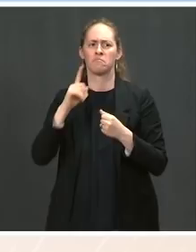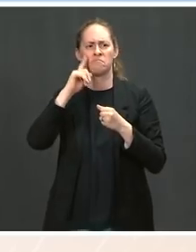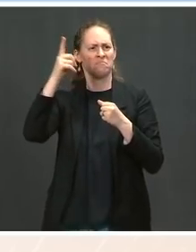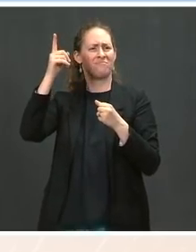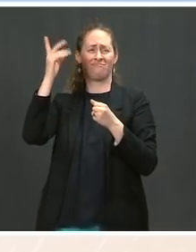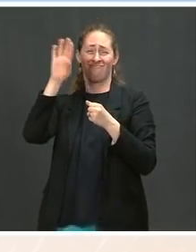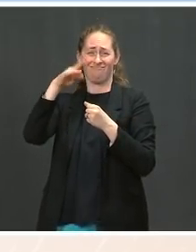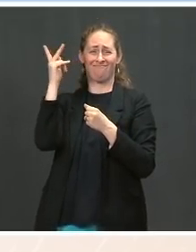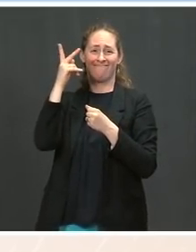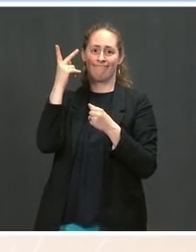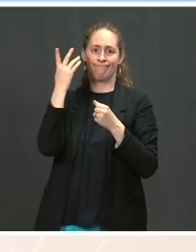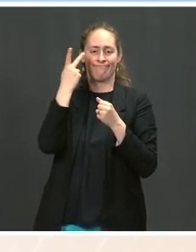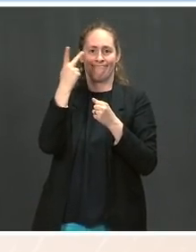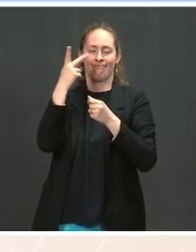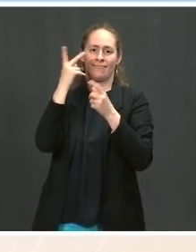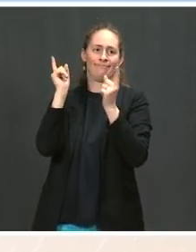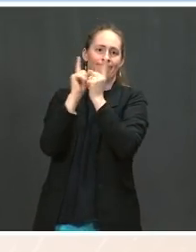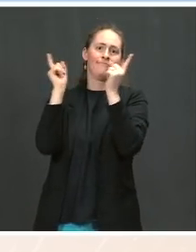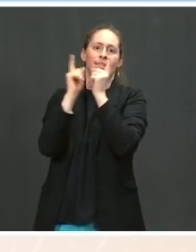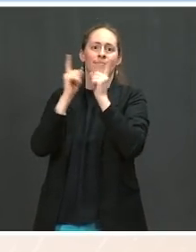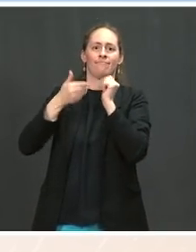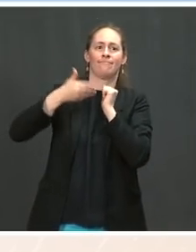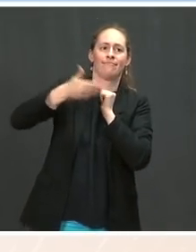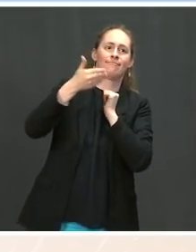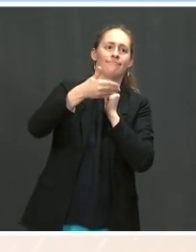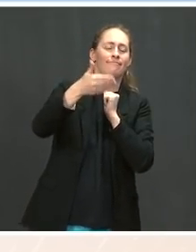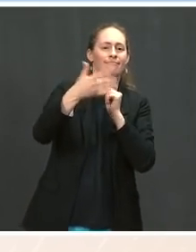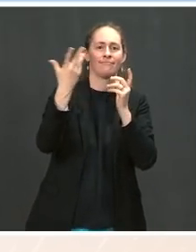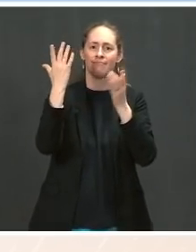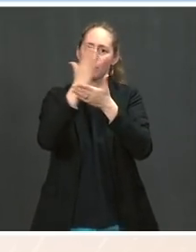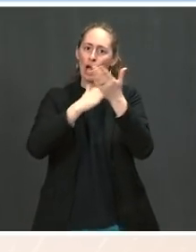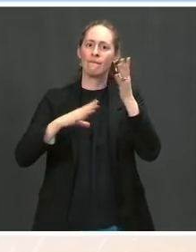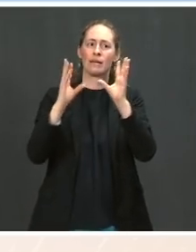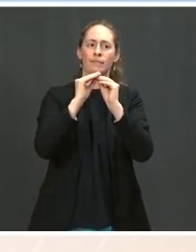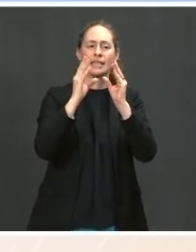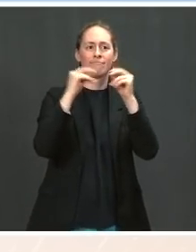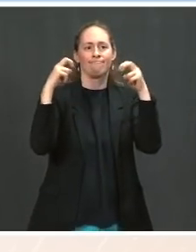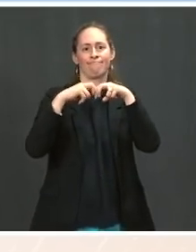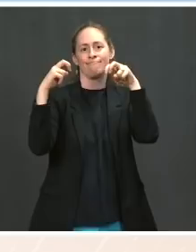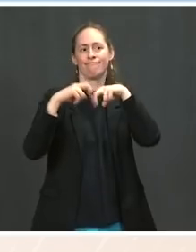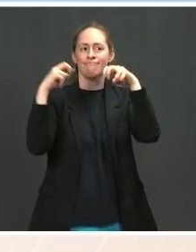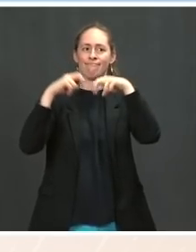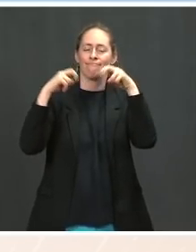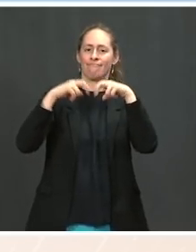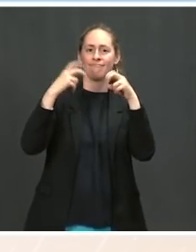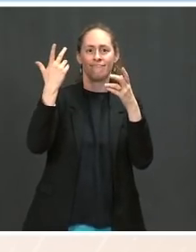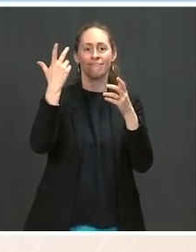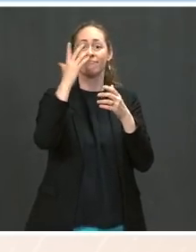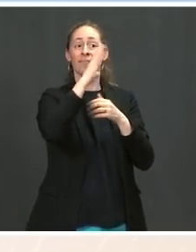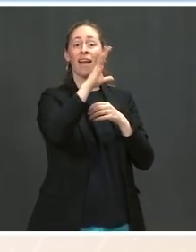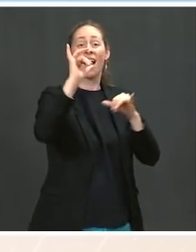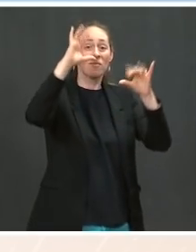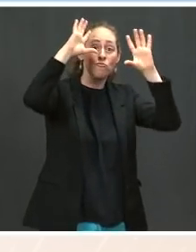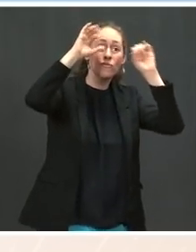She's in many of the meetings, when she's in town -- almost all of them -- that the President is in as well. So I would say it's more of a discussion with others